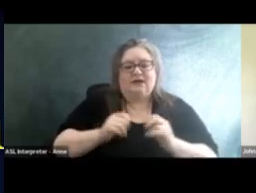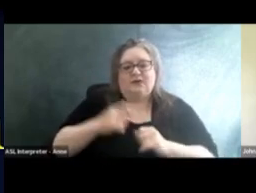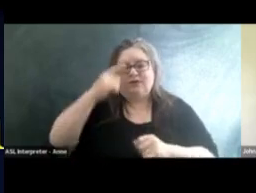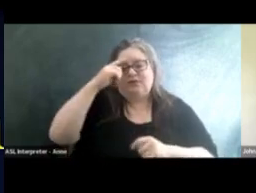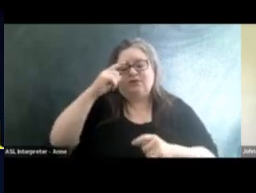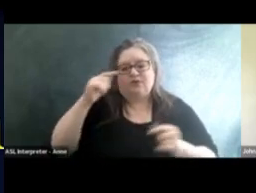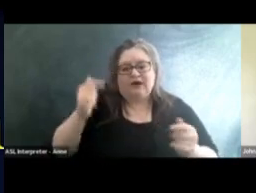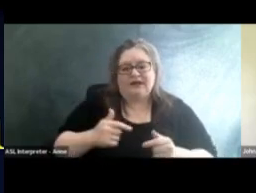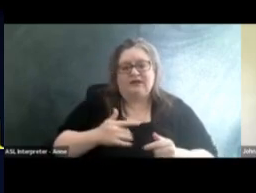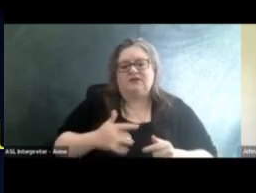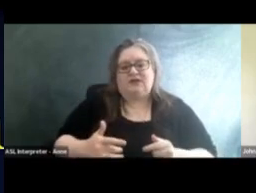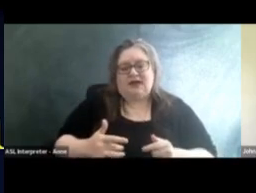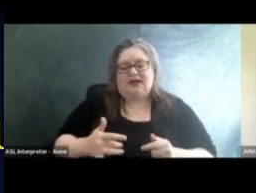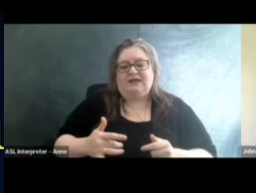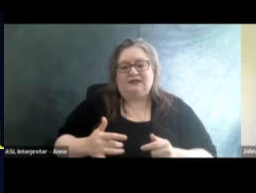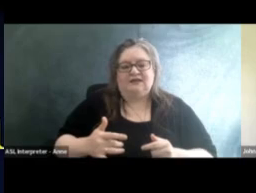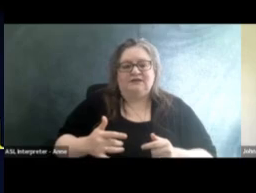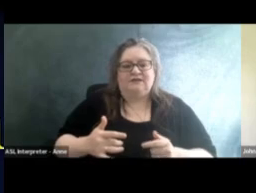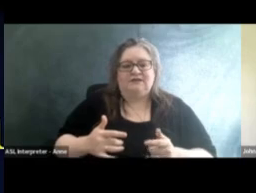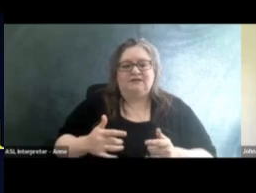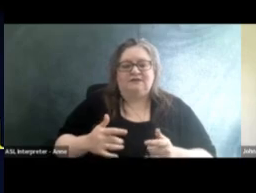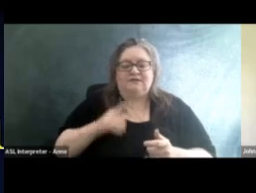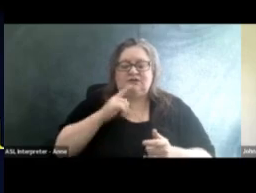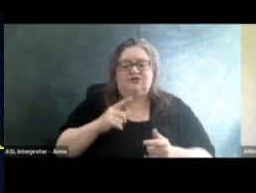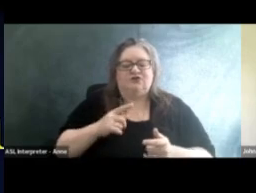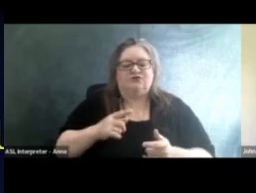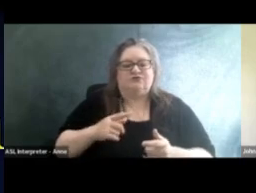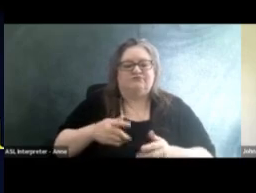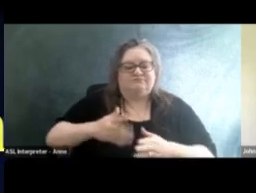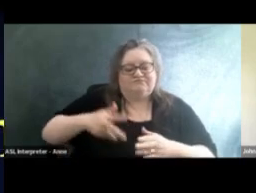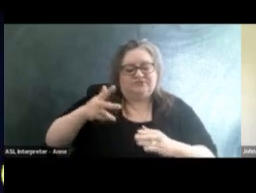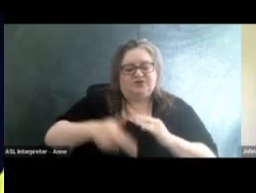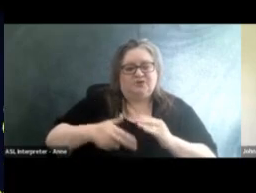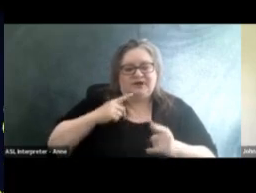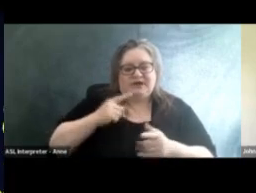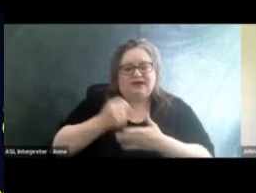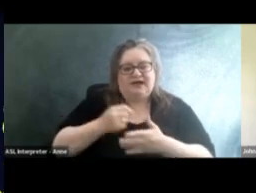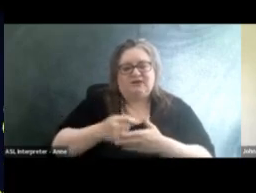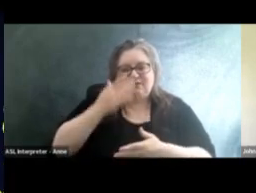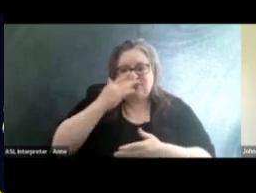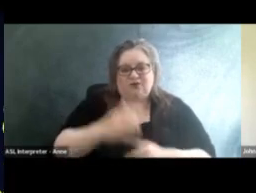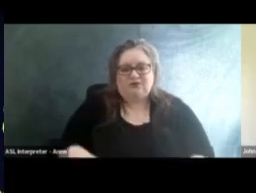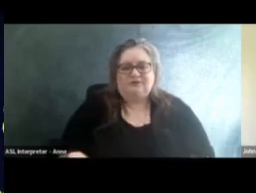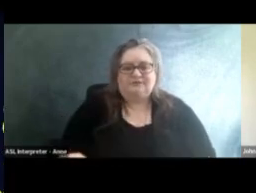more likely to be to prematurely terminate. There are a number of